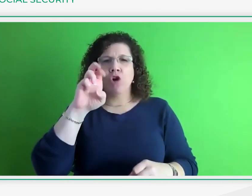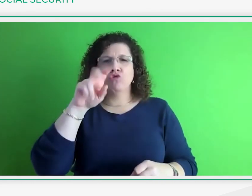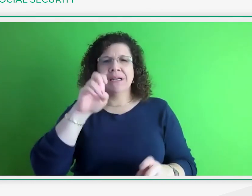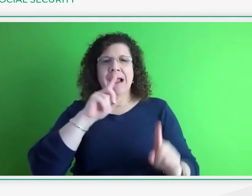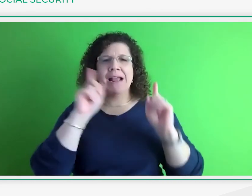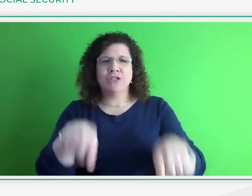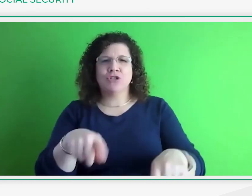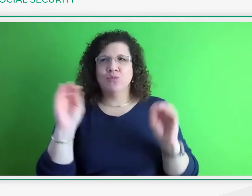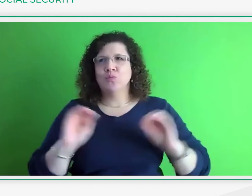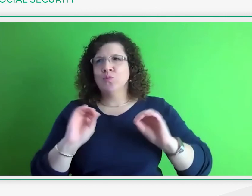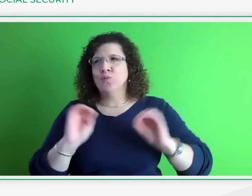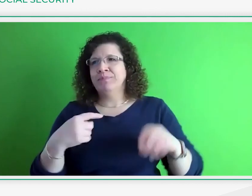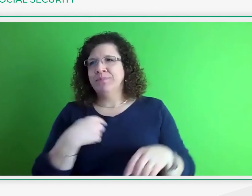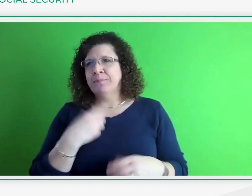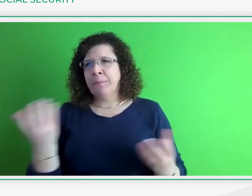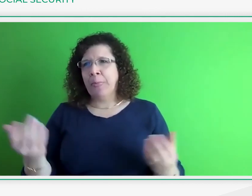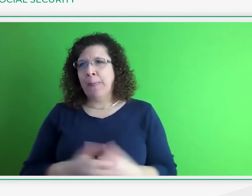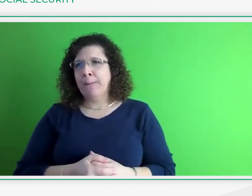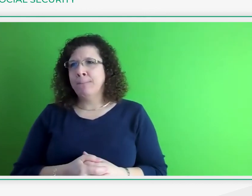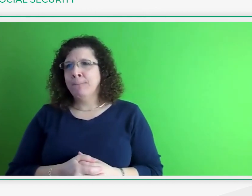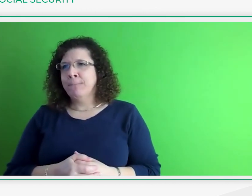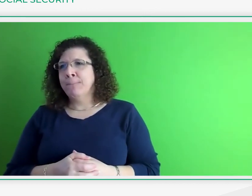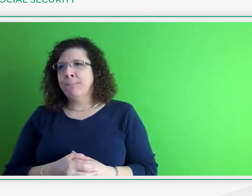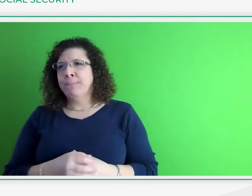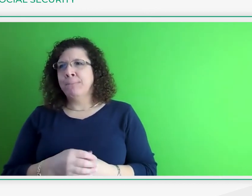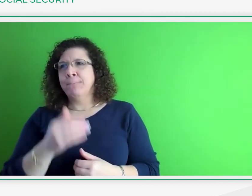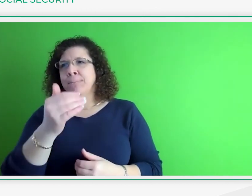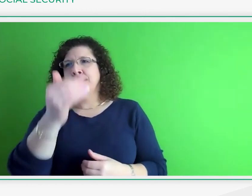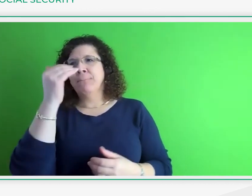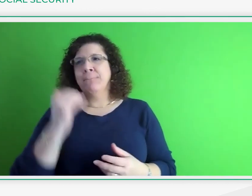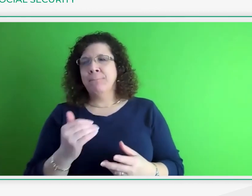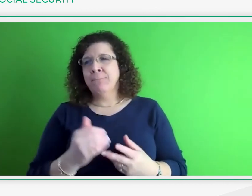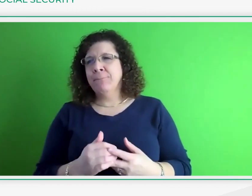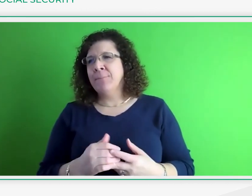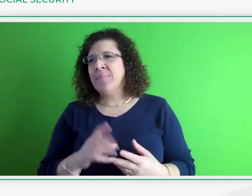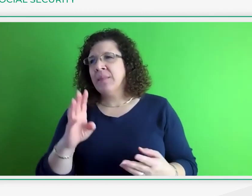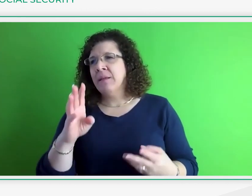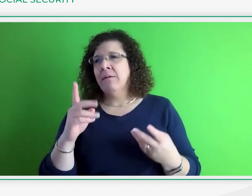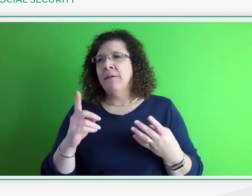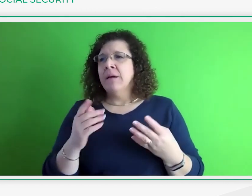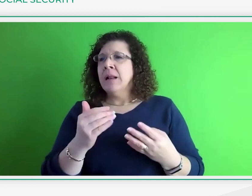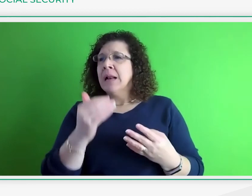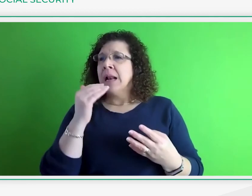There's no concrete answer to if Social Security is going to run out.